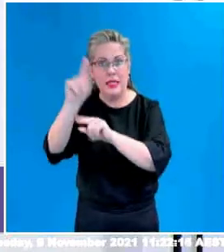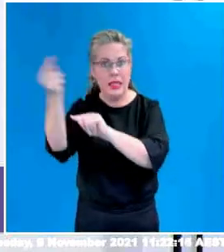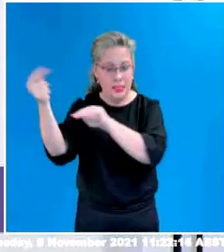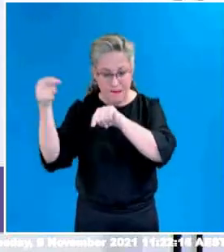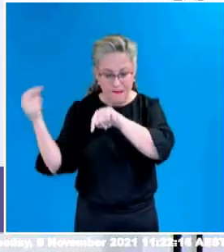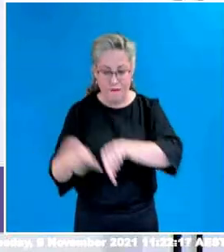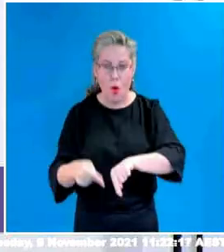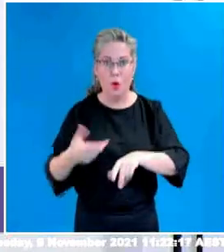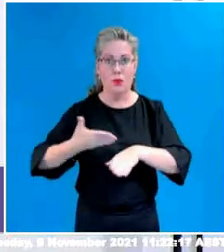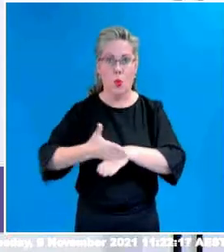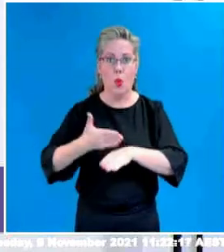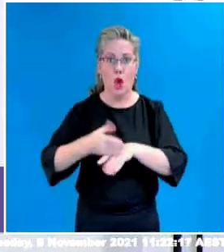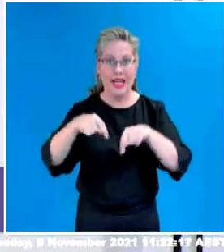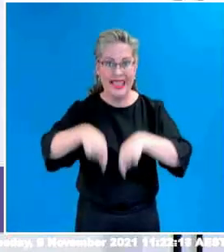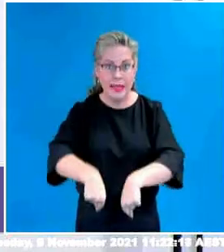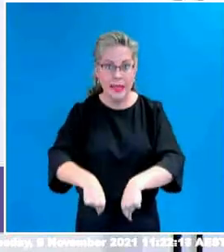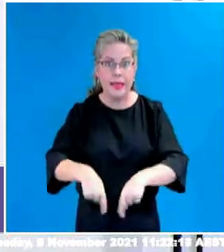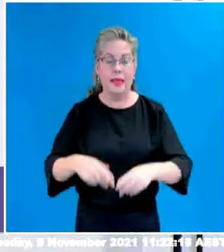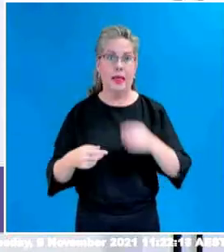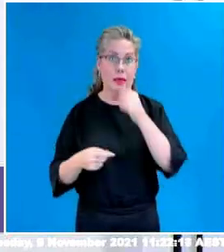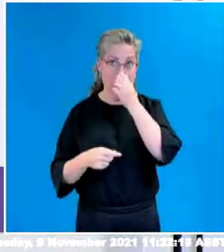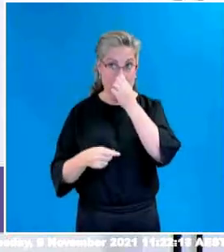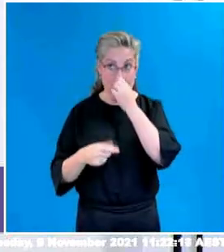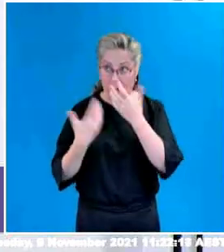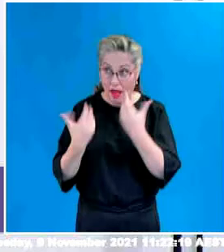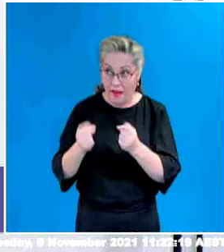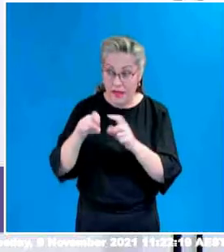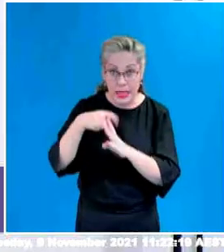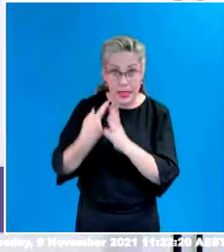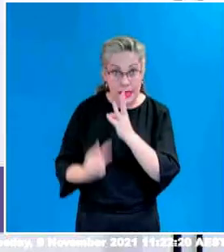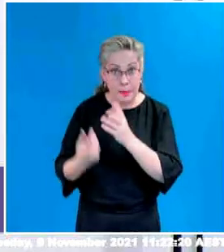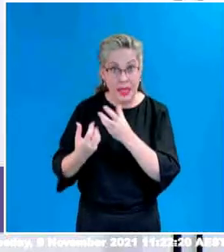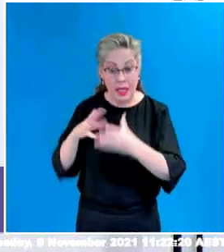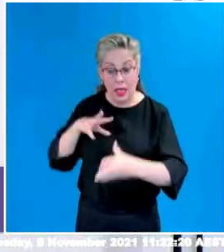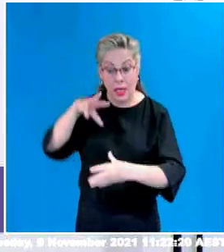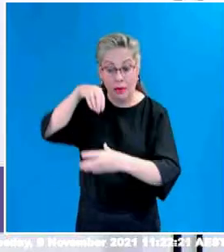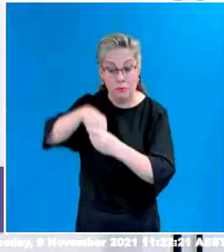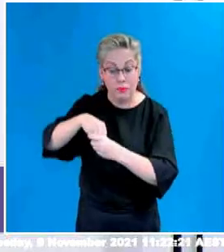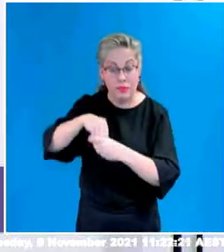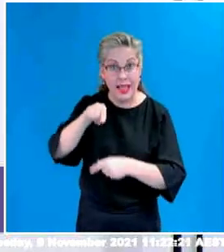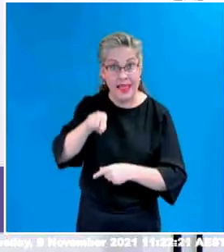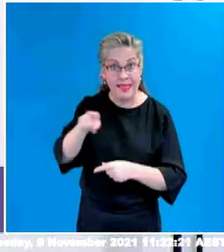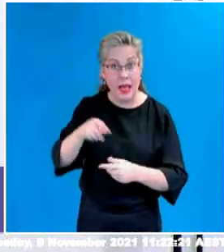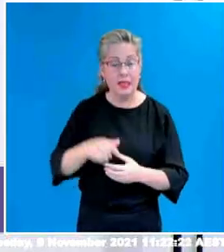Disability is in the mix in the context that persons with disability